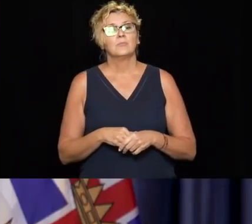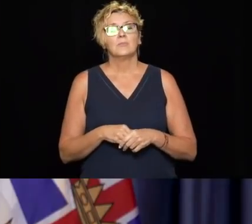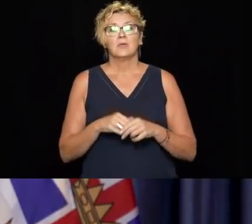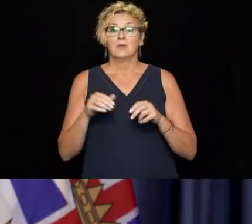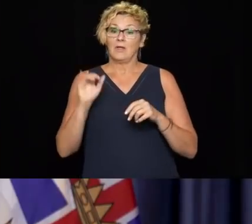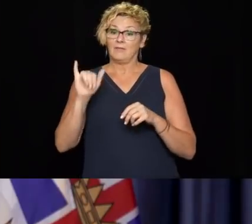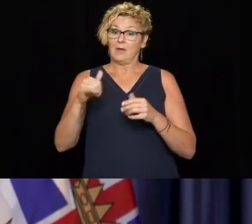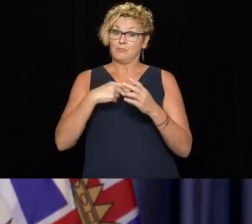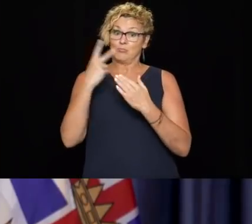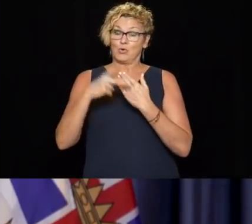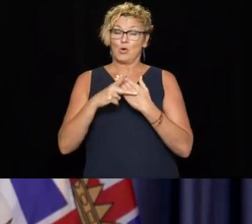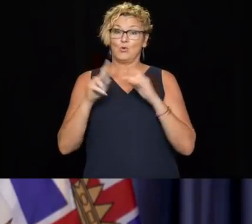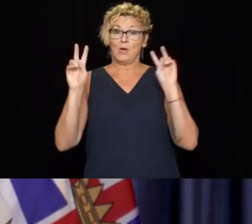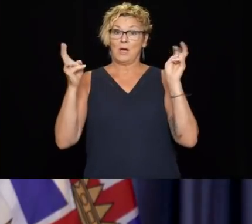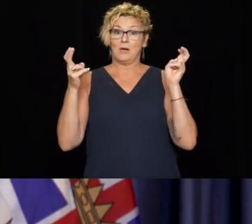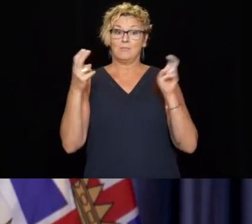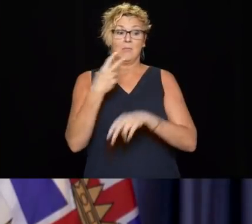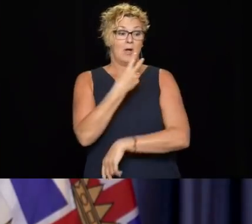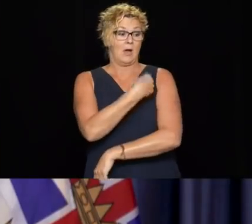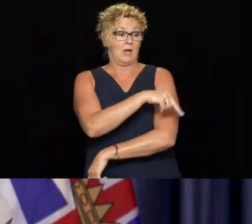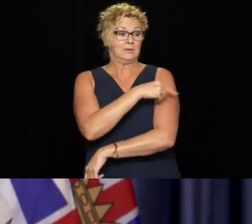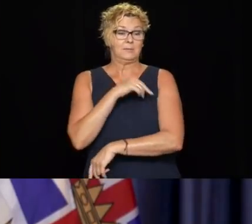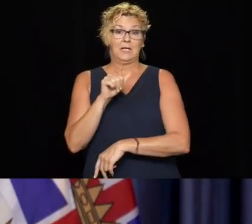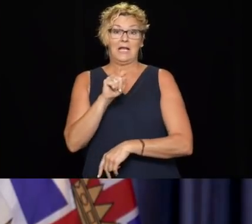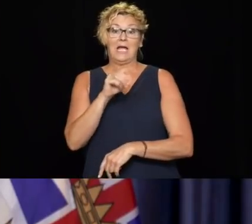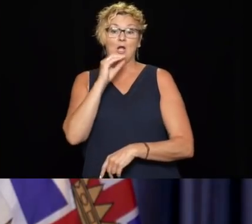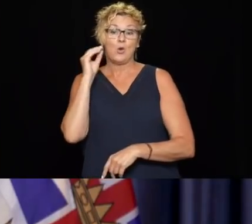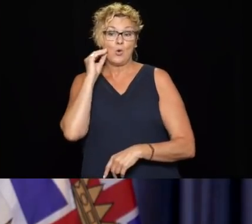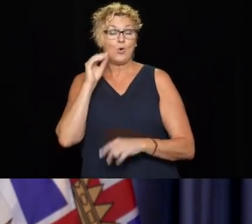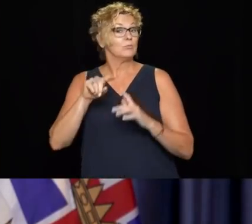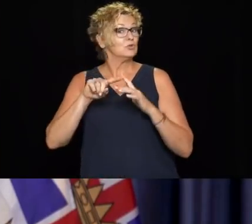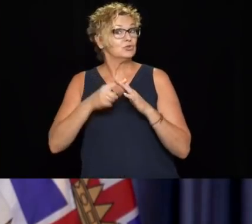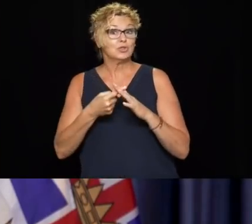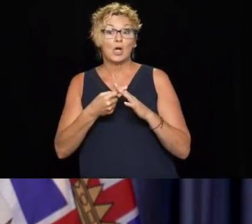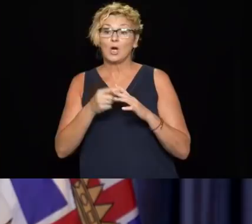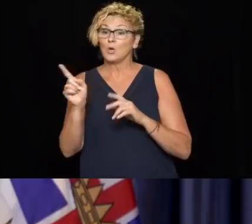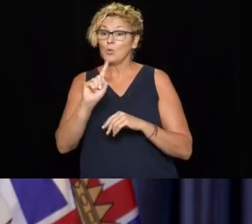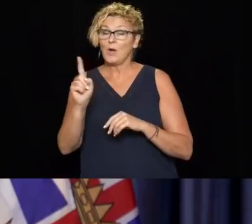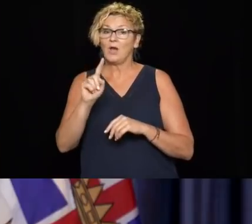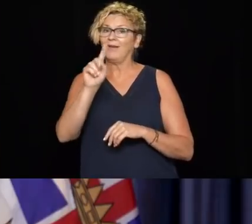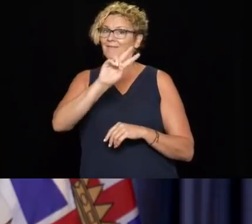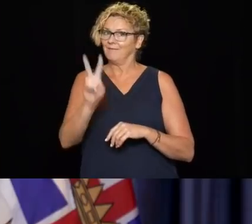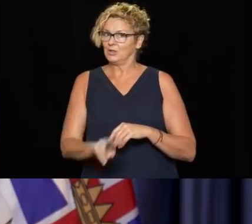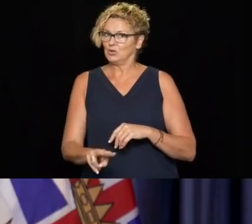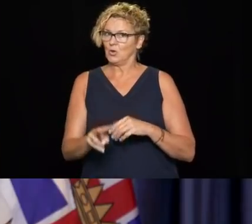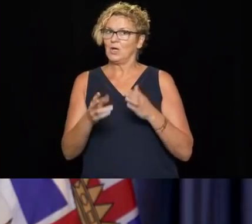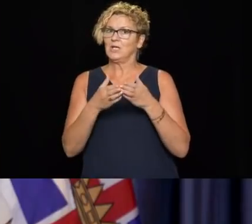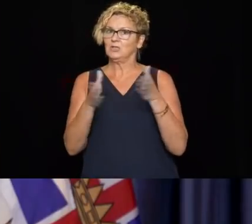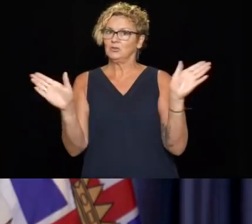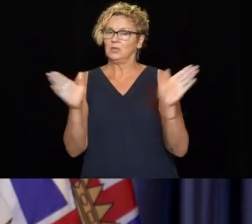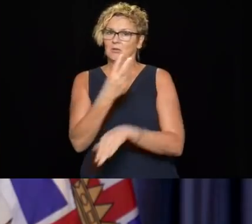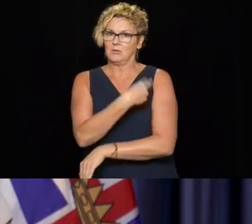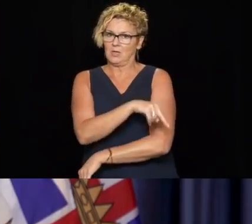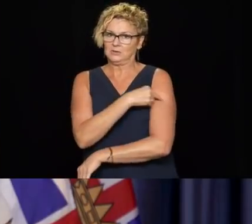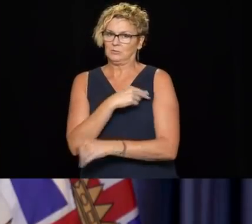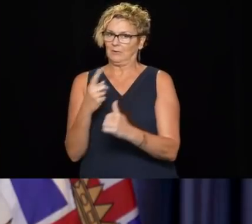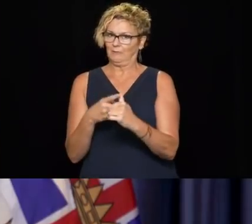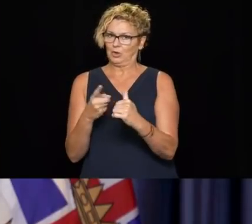complications of often times emerged in our acute care facilities. Hospitals at home reduce pressure on hospitals and of course, it is critically important as